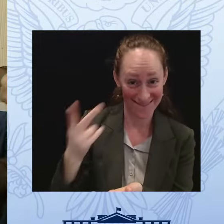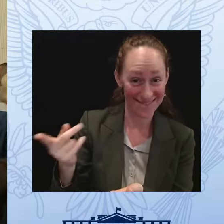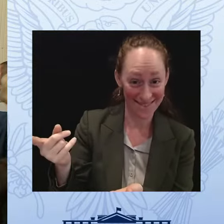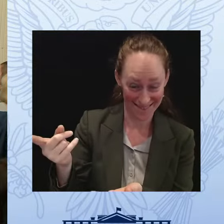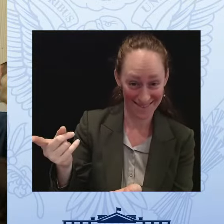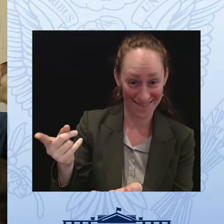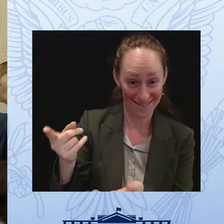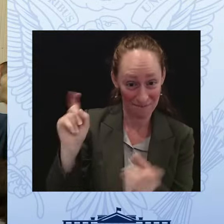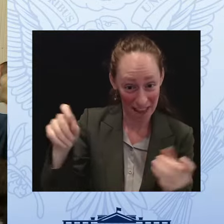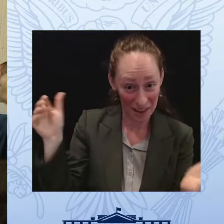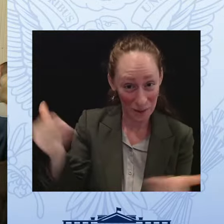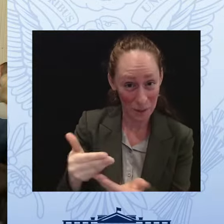But let me just say that.